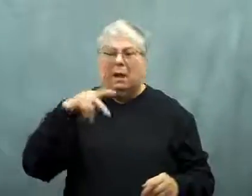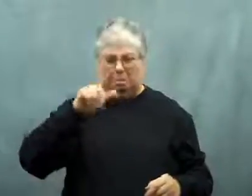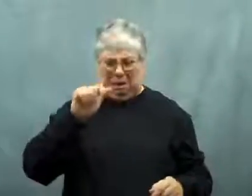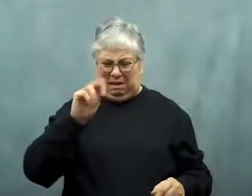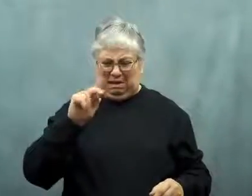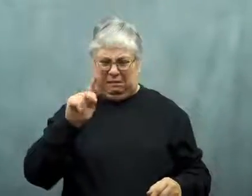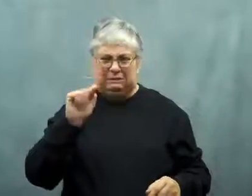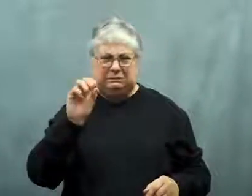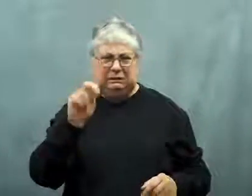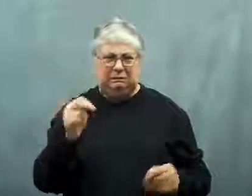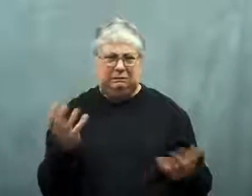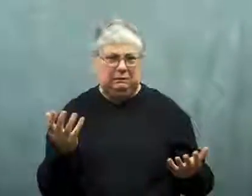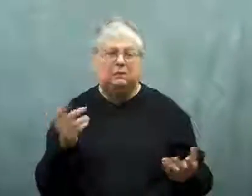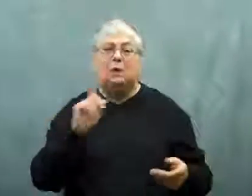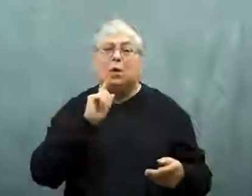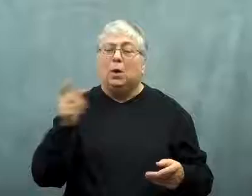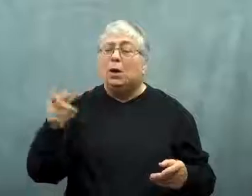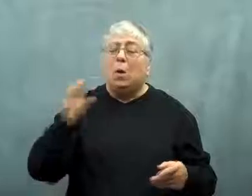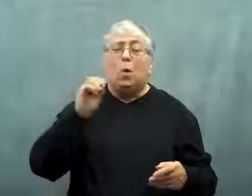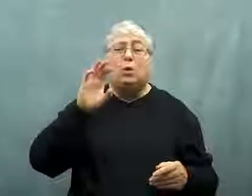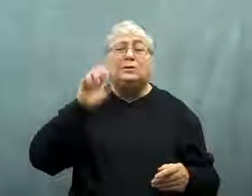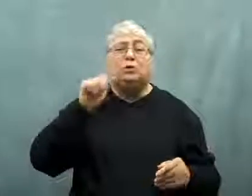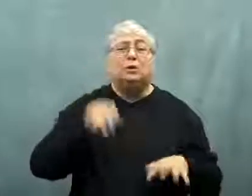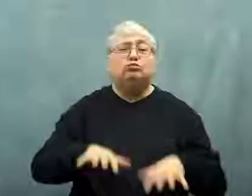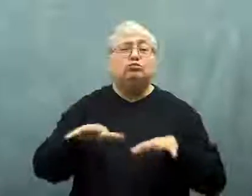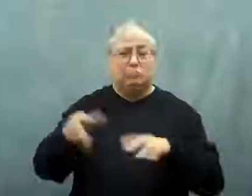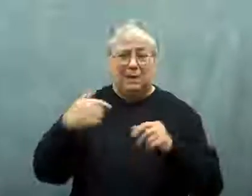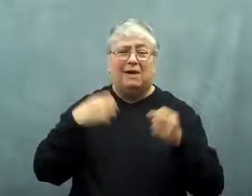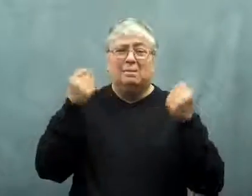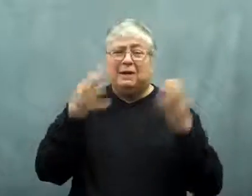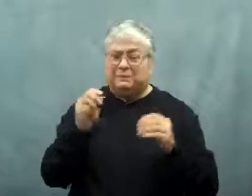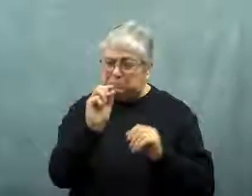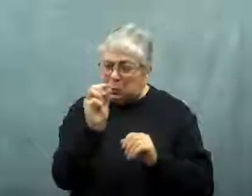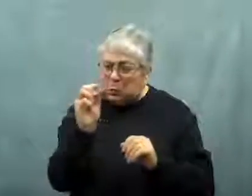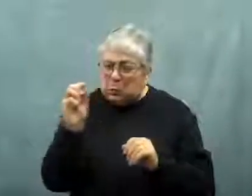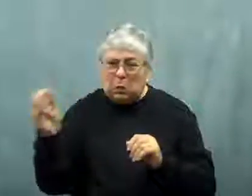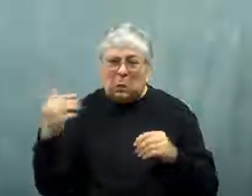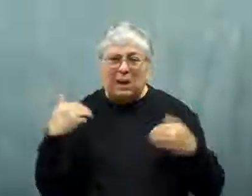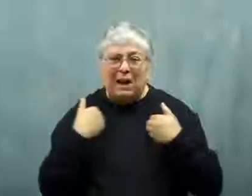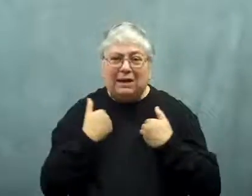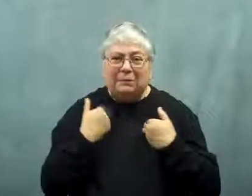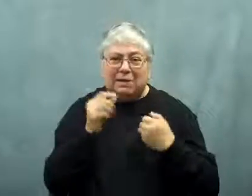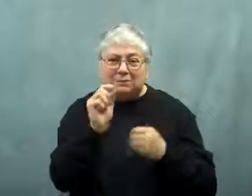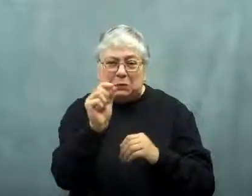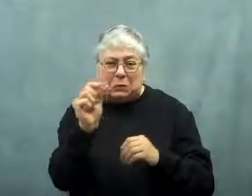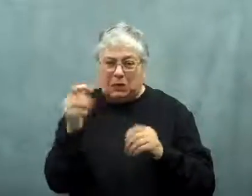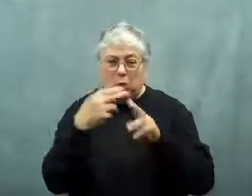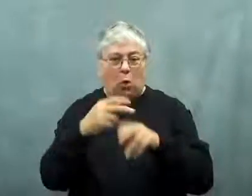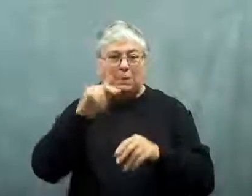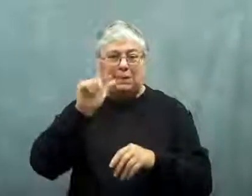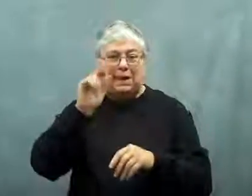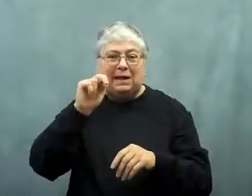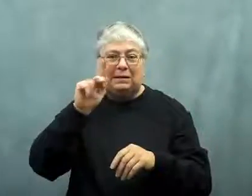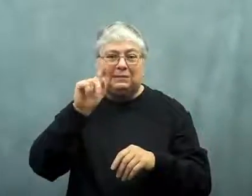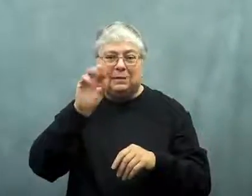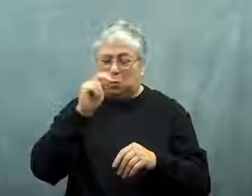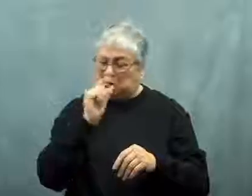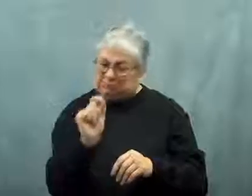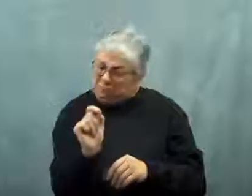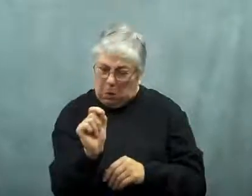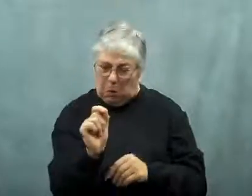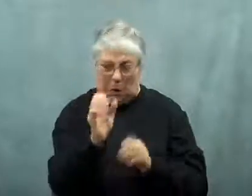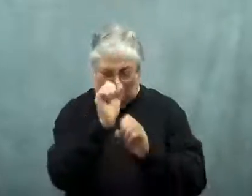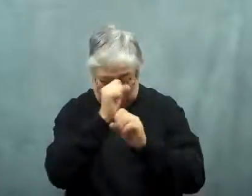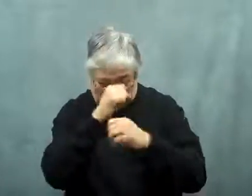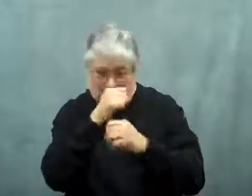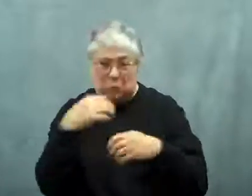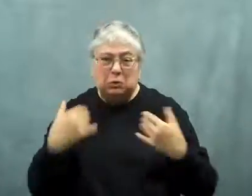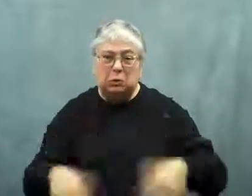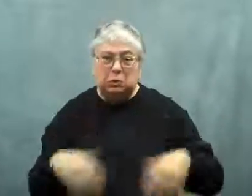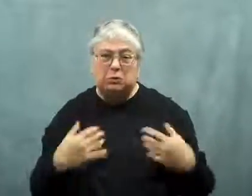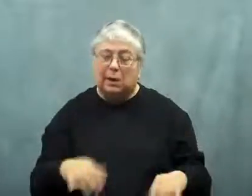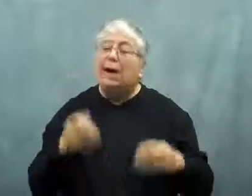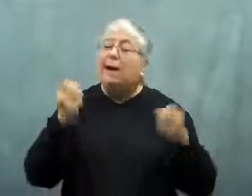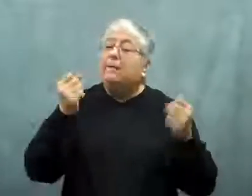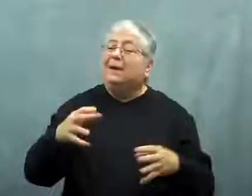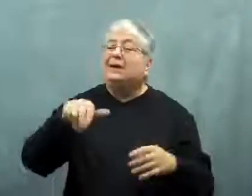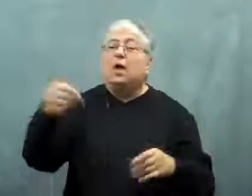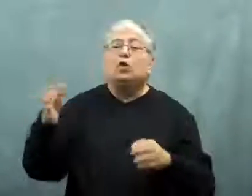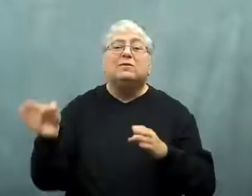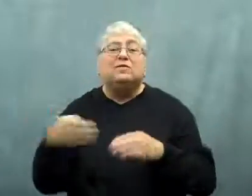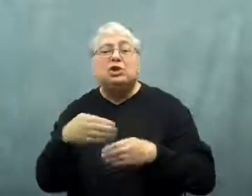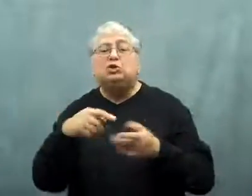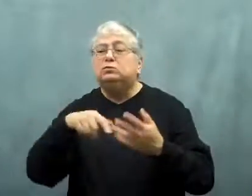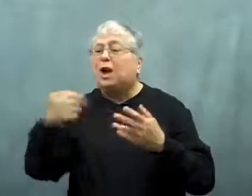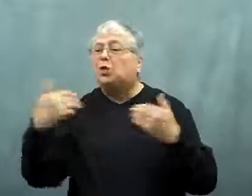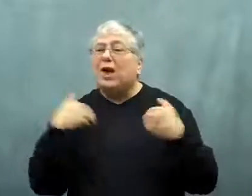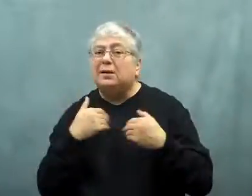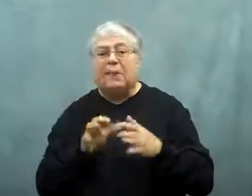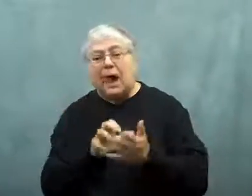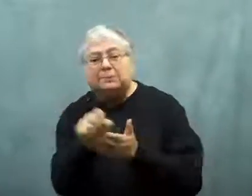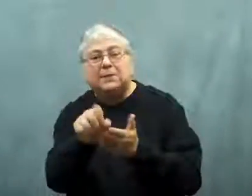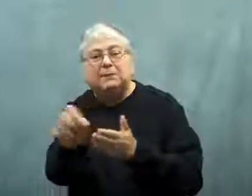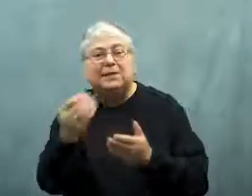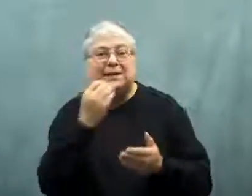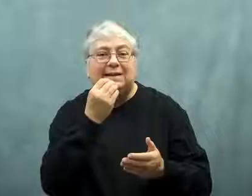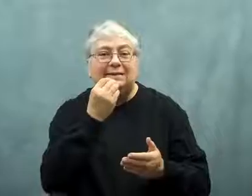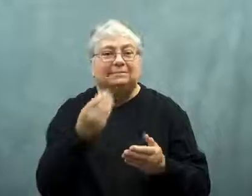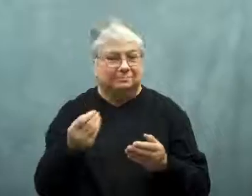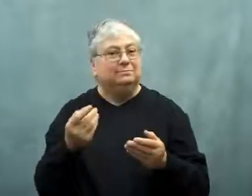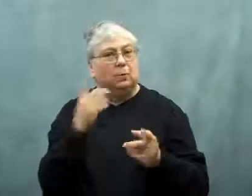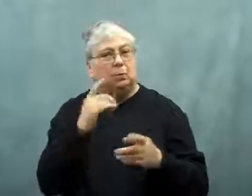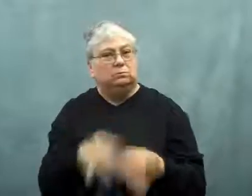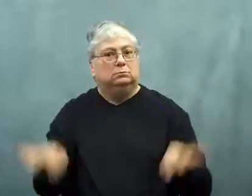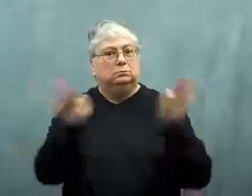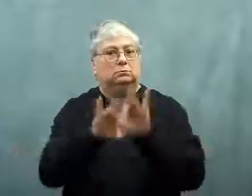Plankton are microscopic animals that live in the ocean.